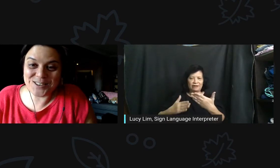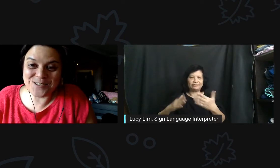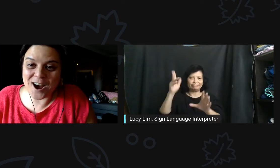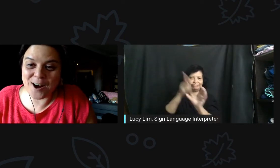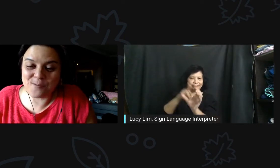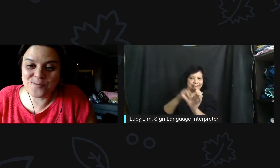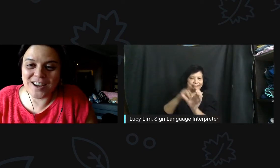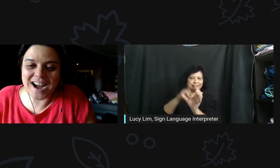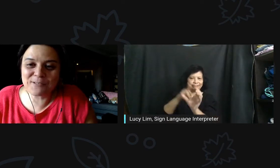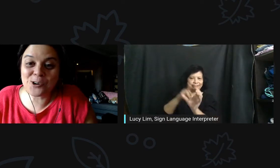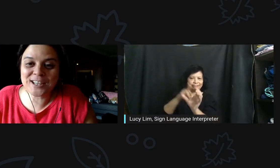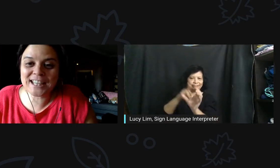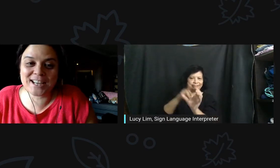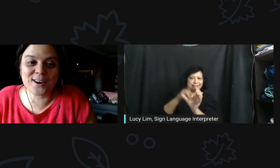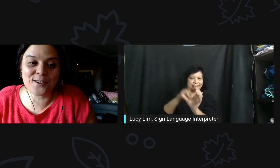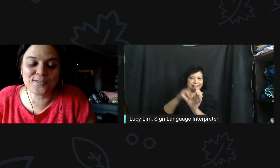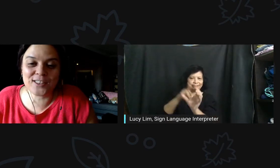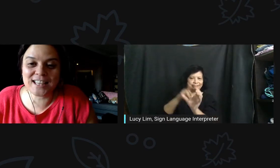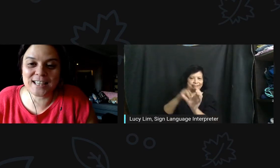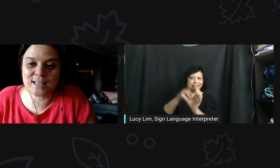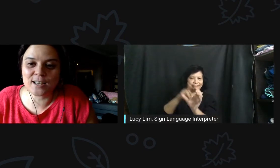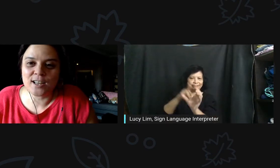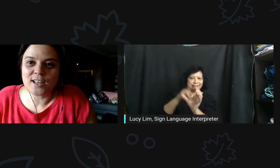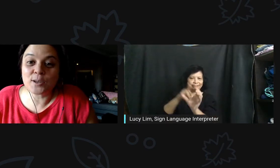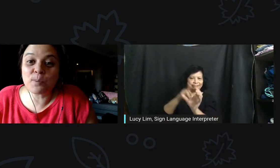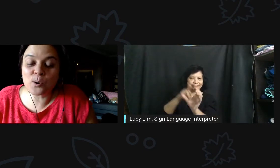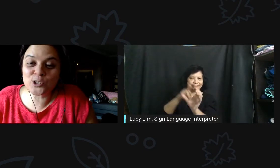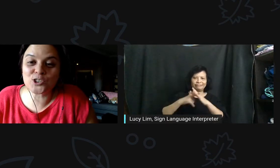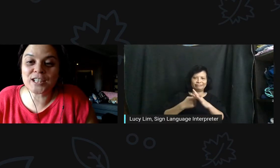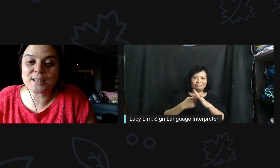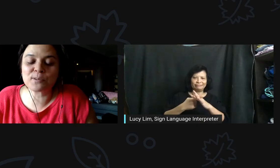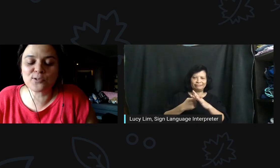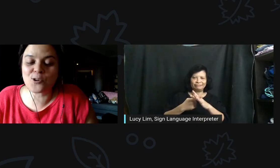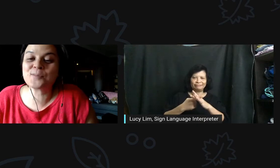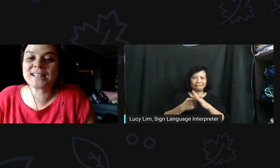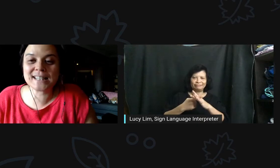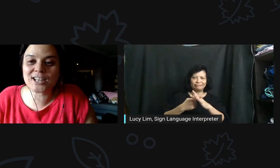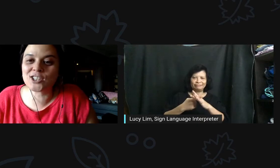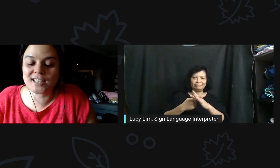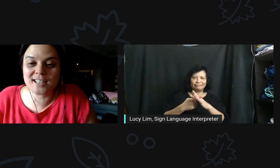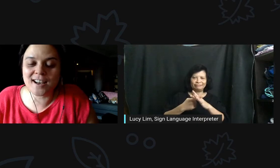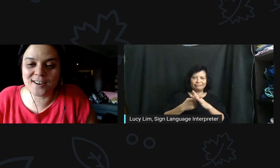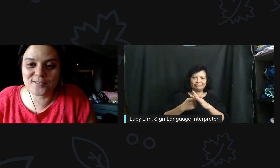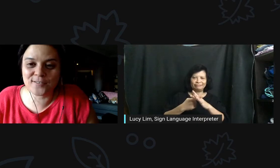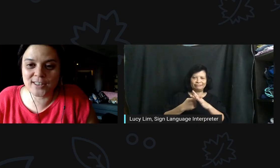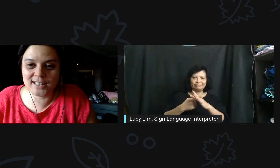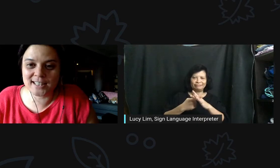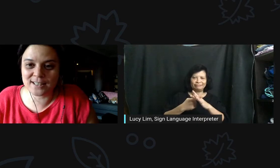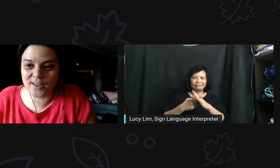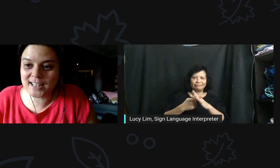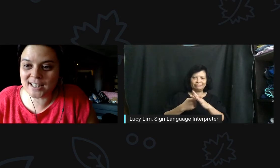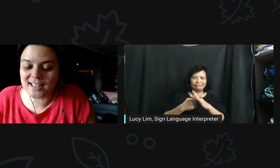So, I'm going to kick off the poetry performance section of this event.